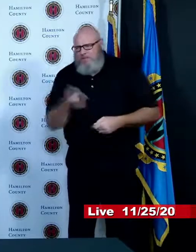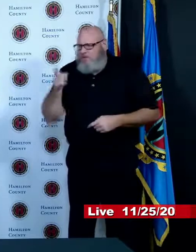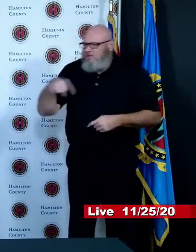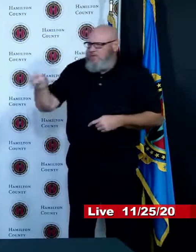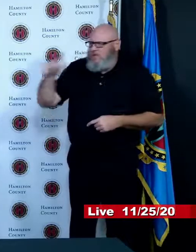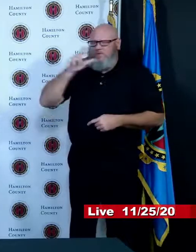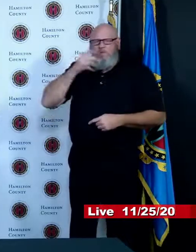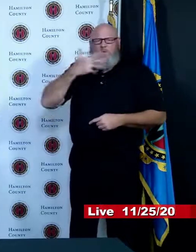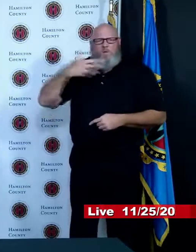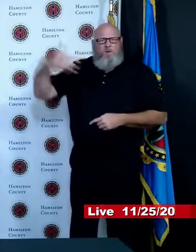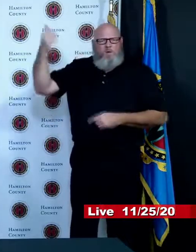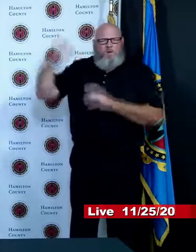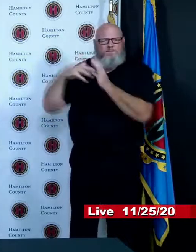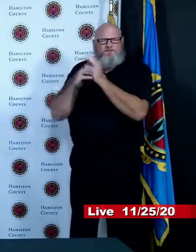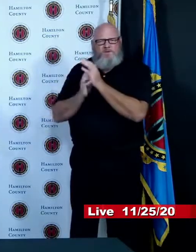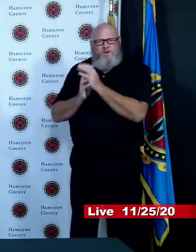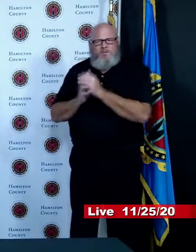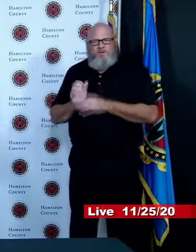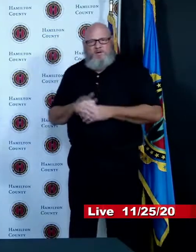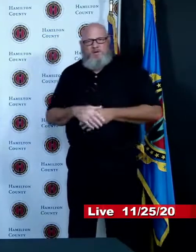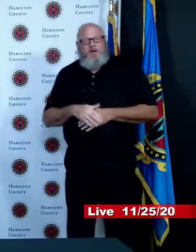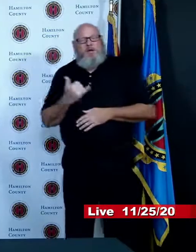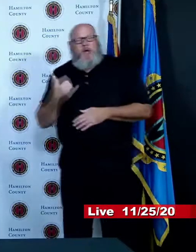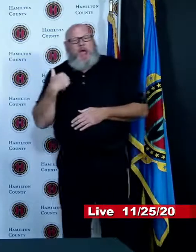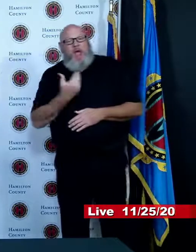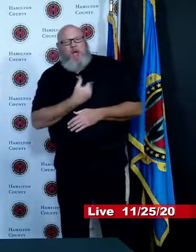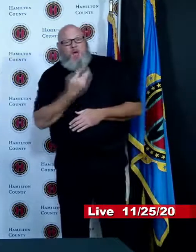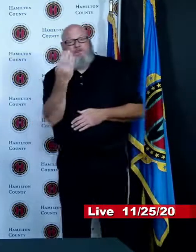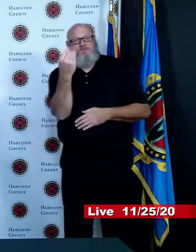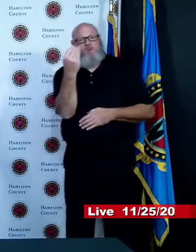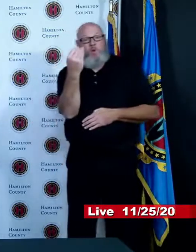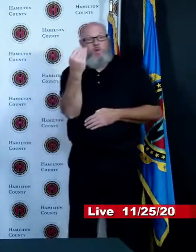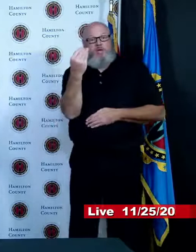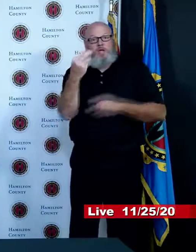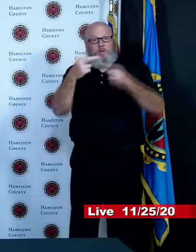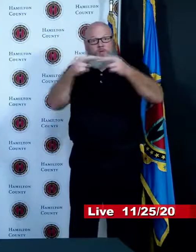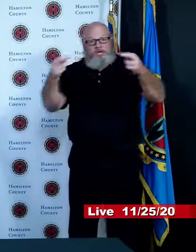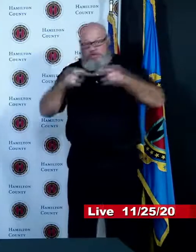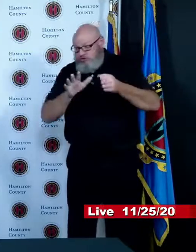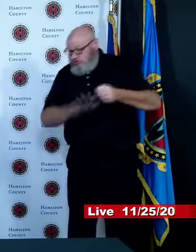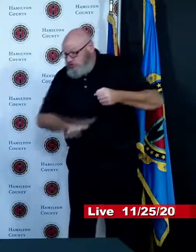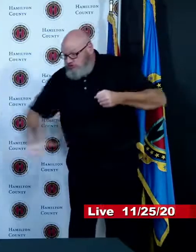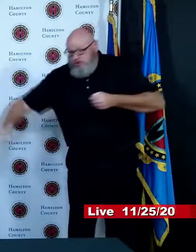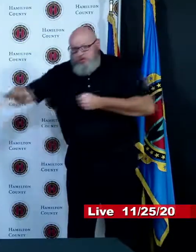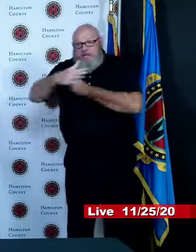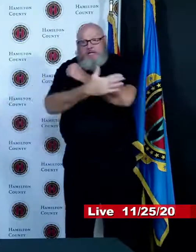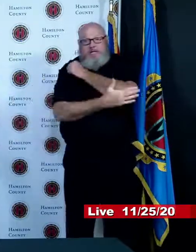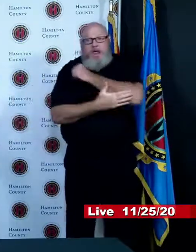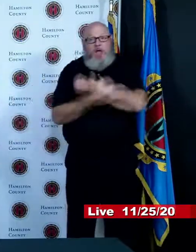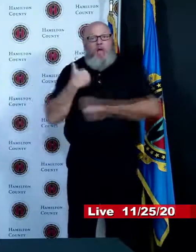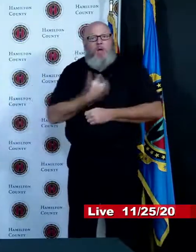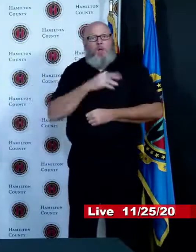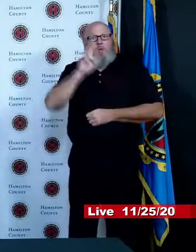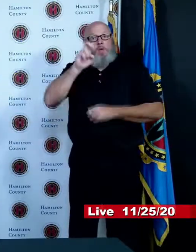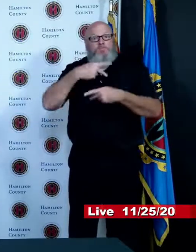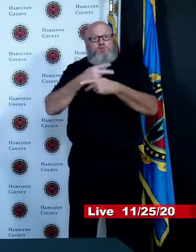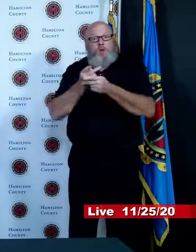so as I share some calm and relief in the numbers looking at our hospital data really needs to